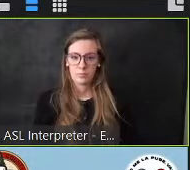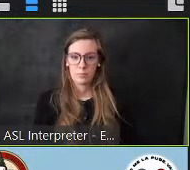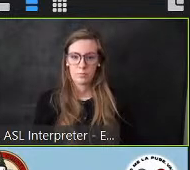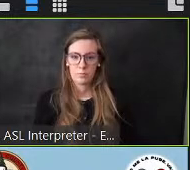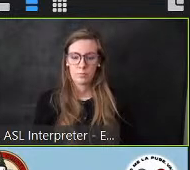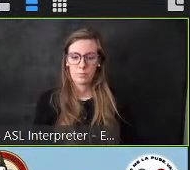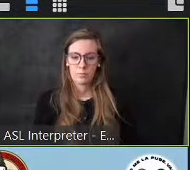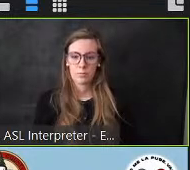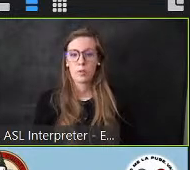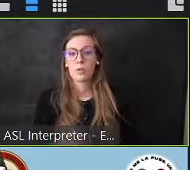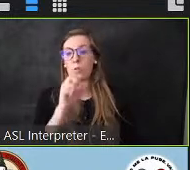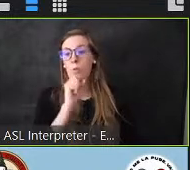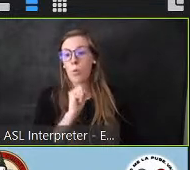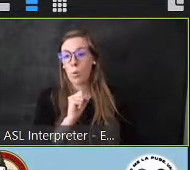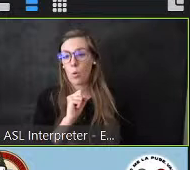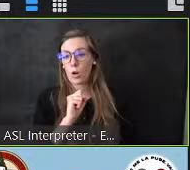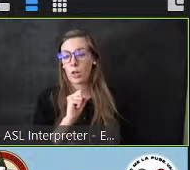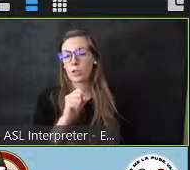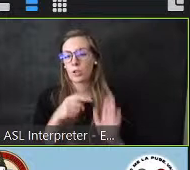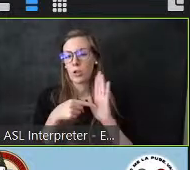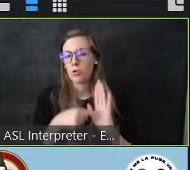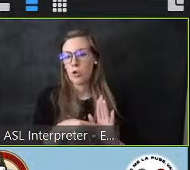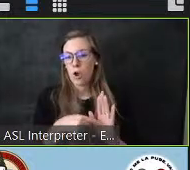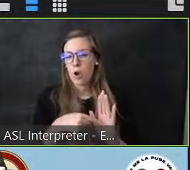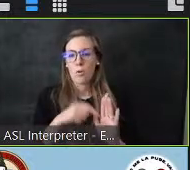ones that are not vaccinated, the Blues people that have them.